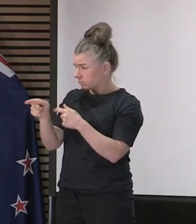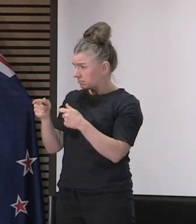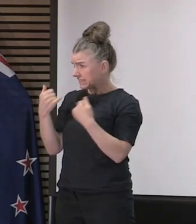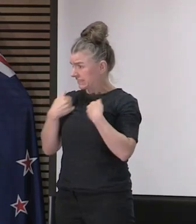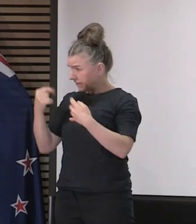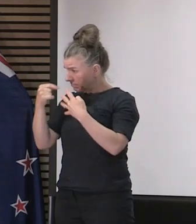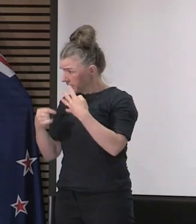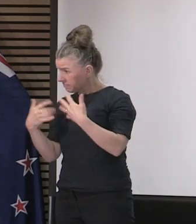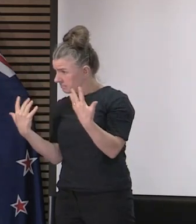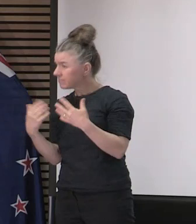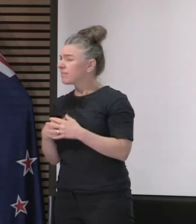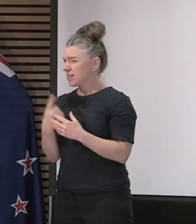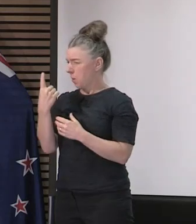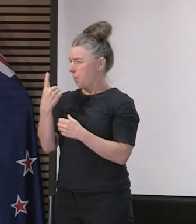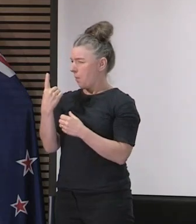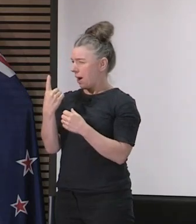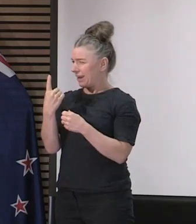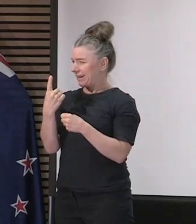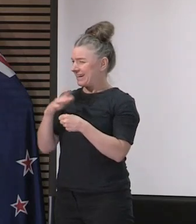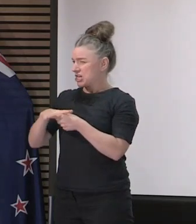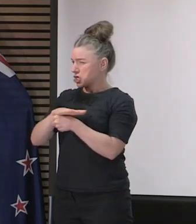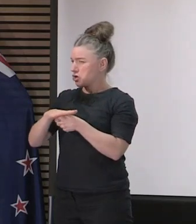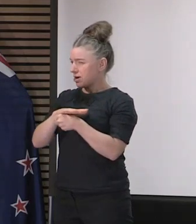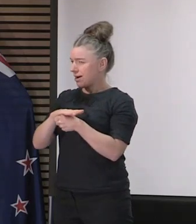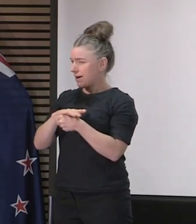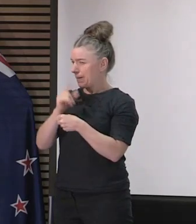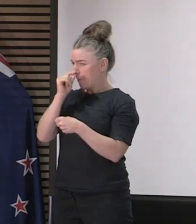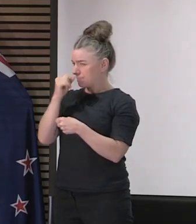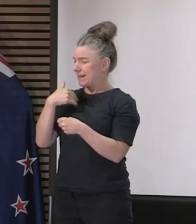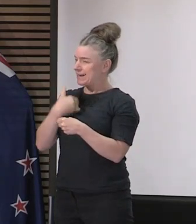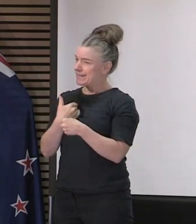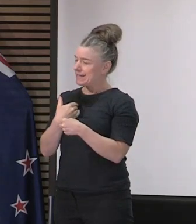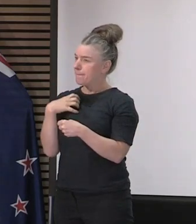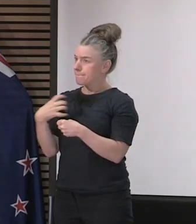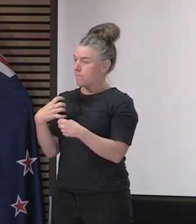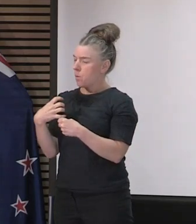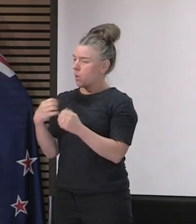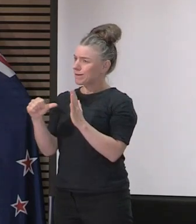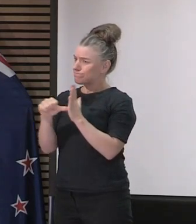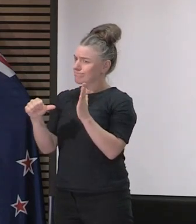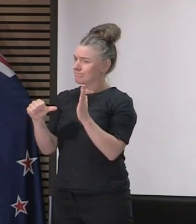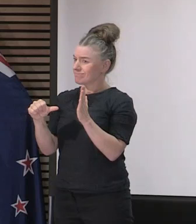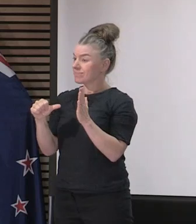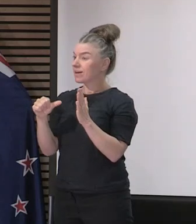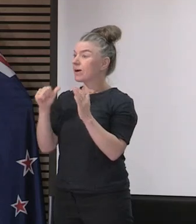what they are doing and their health, if they are having symptoms or welfare needs. It is one of the areas we are